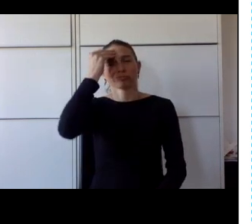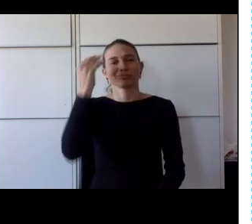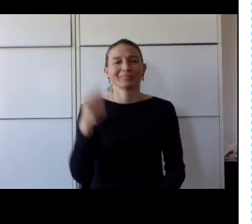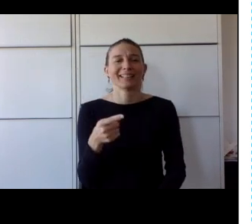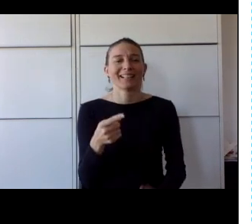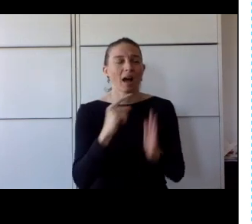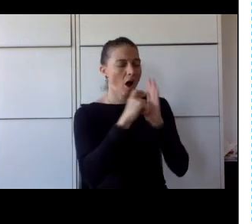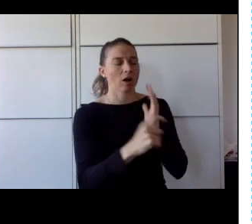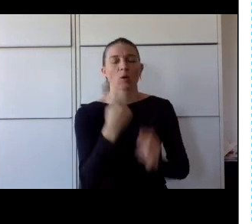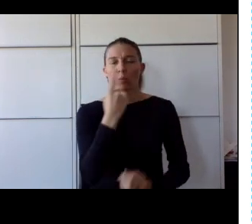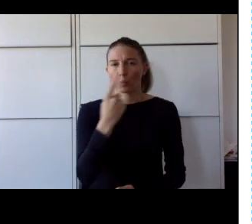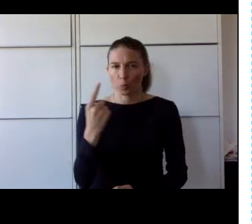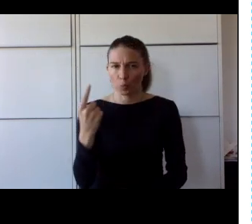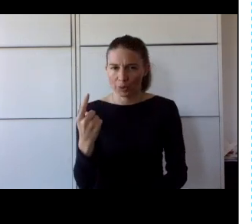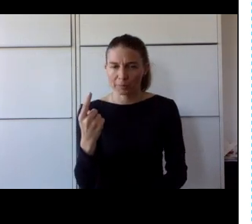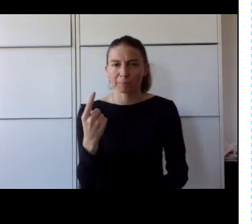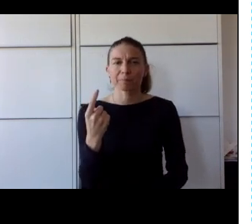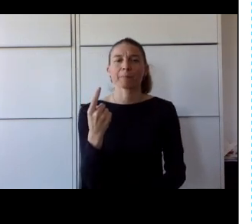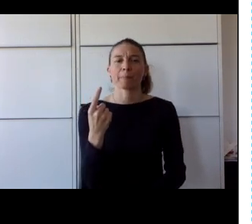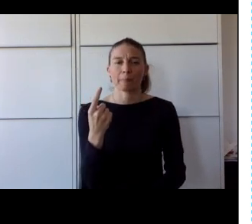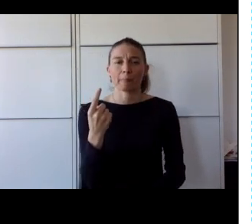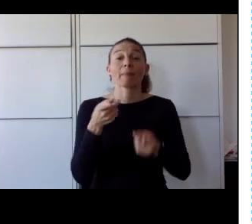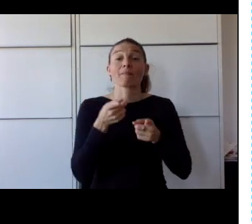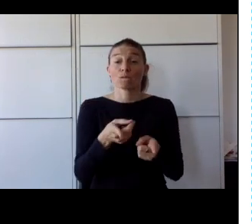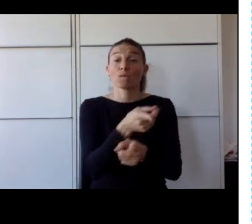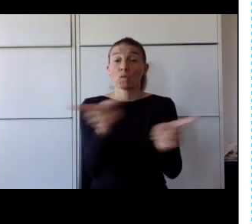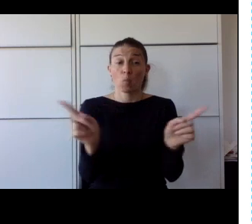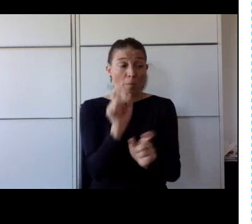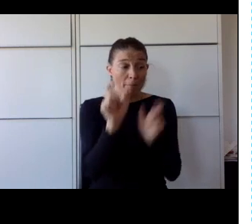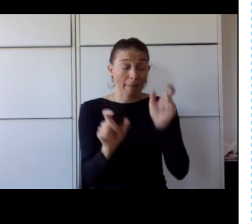for end users with disabilities. And in this article,